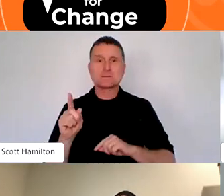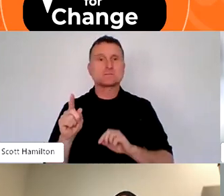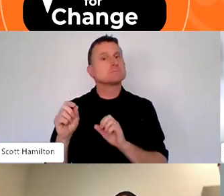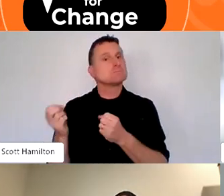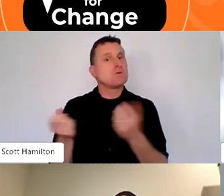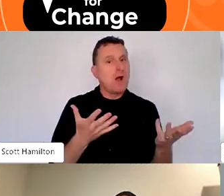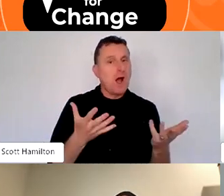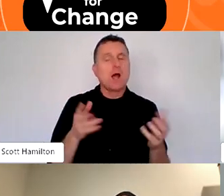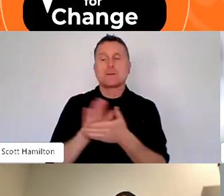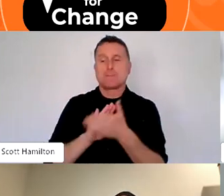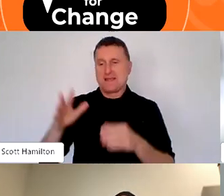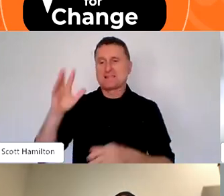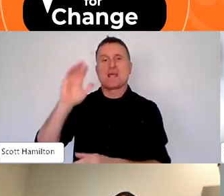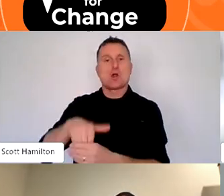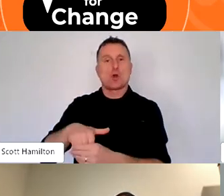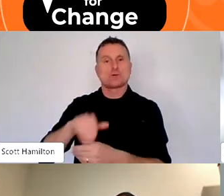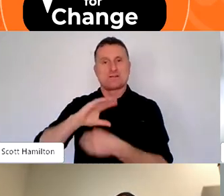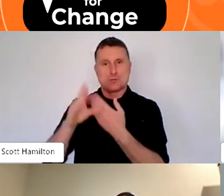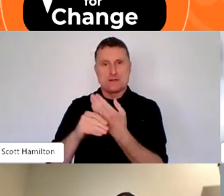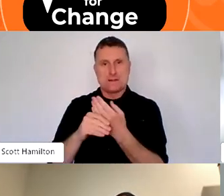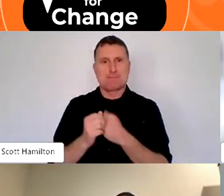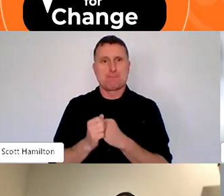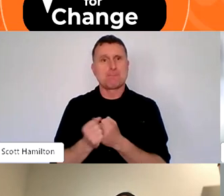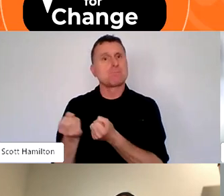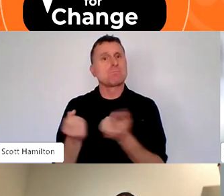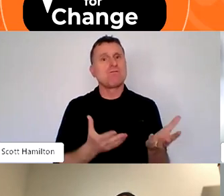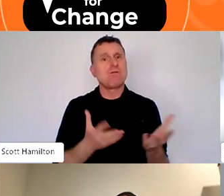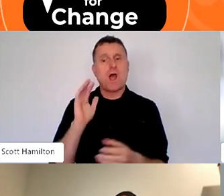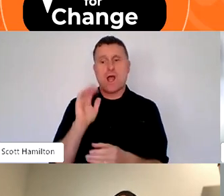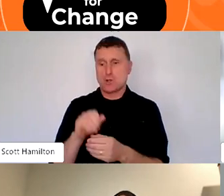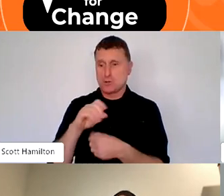an inclusive curriculum requires the adaptation of both teaching